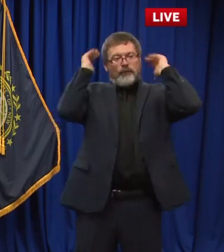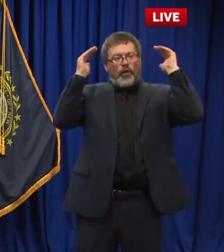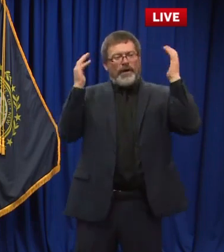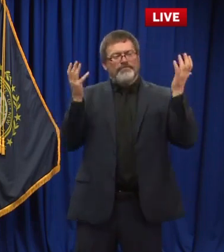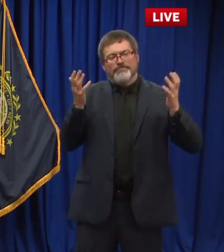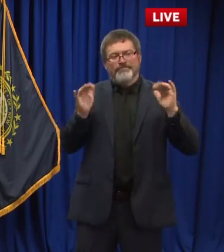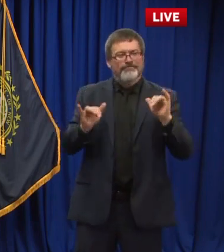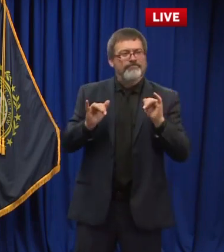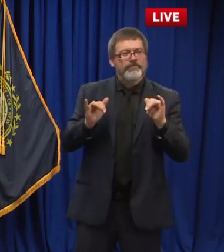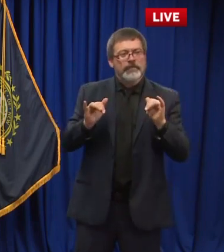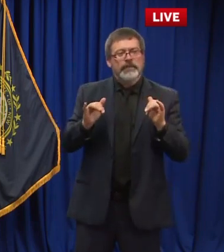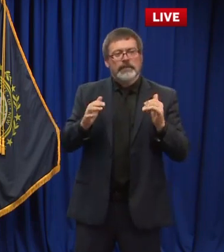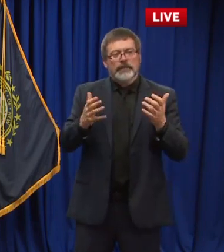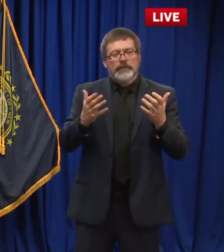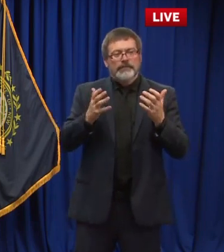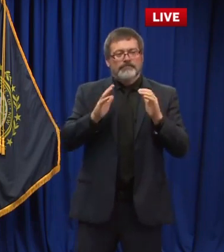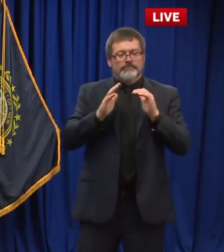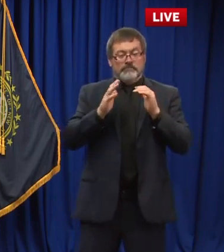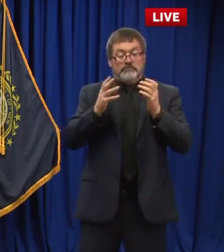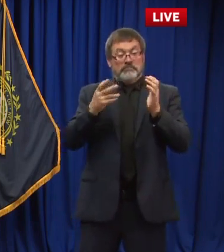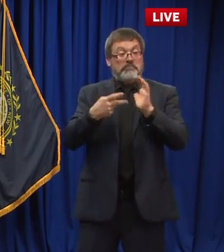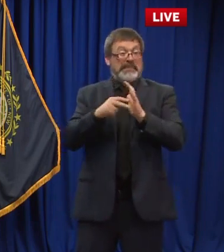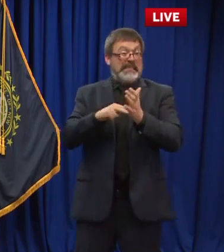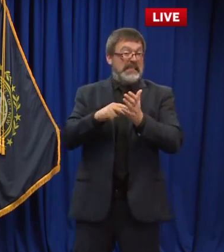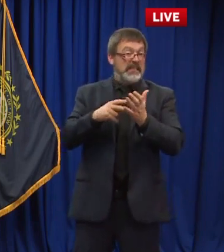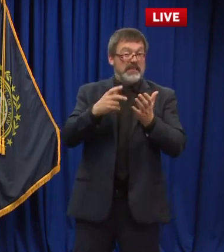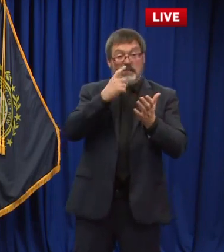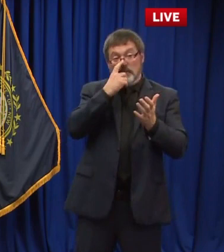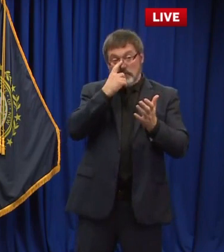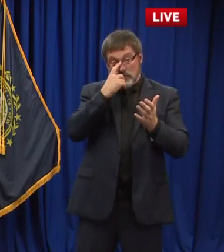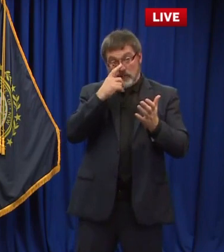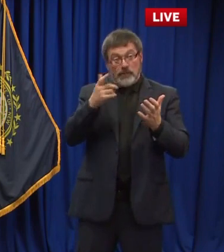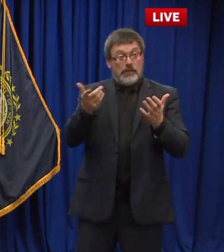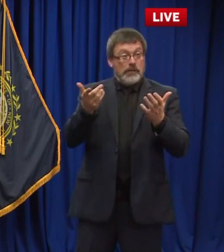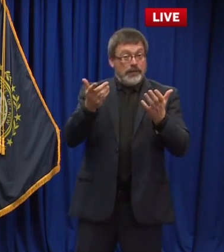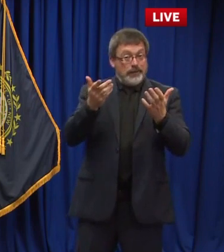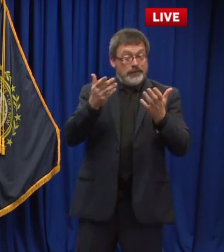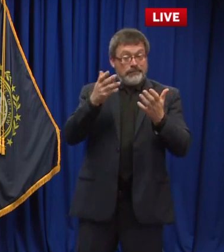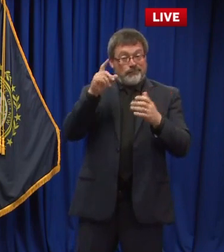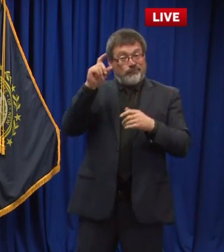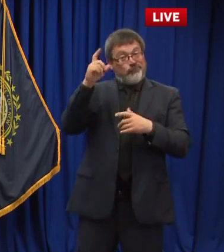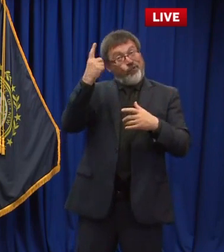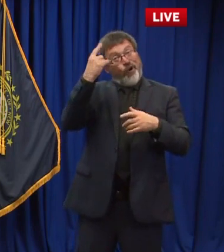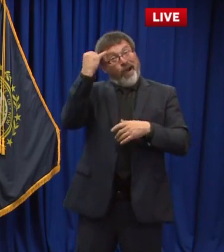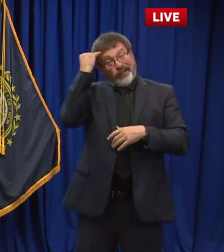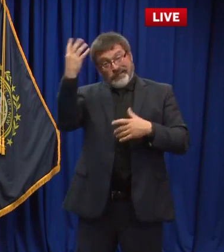SO ALLOWING FLEXIBILITY, ENCOURAGING SIGN SEATING THINGS LIKE THAT IT’S A MUCH MORE MANAGEABLE PROCESS.